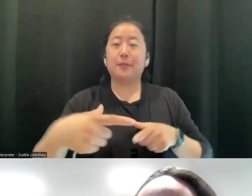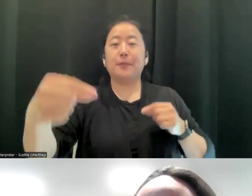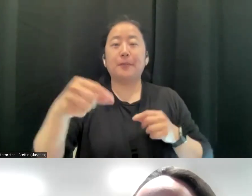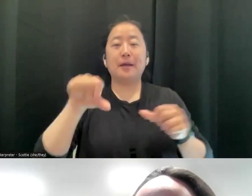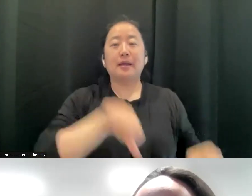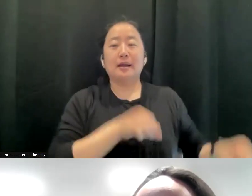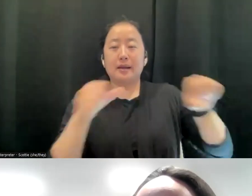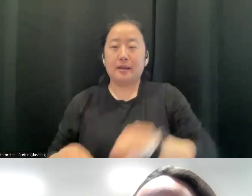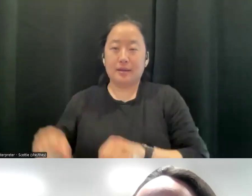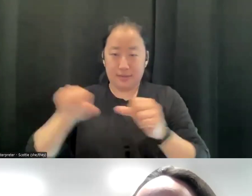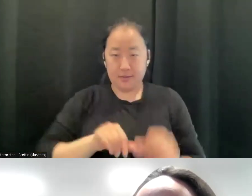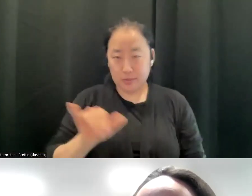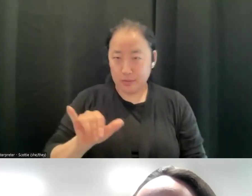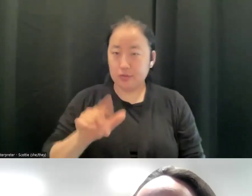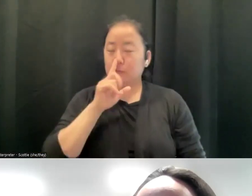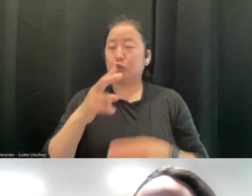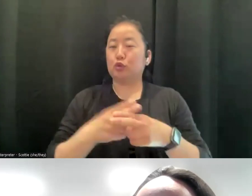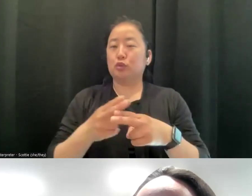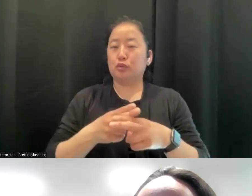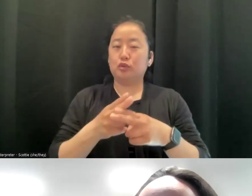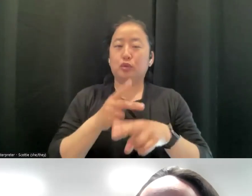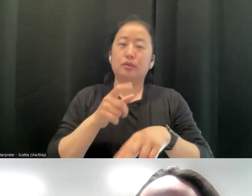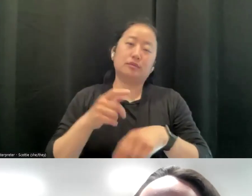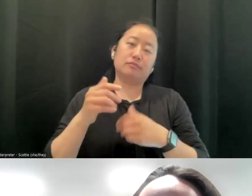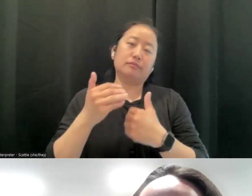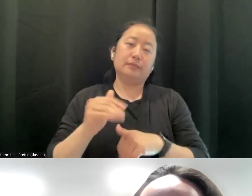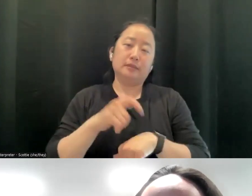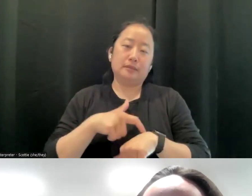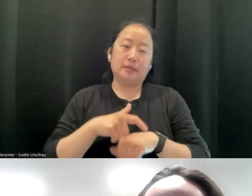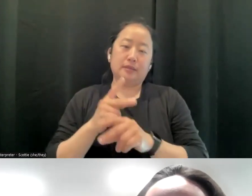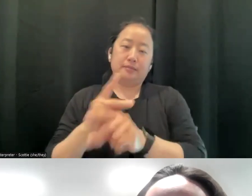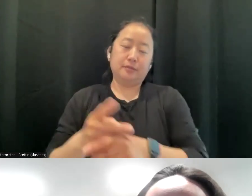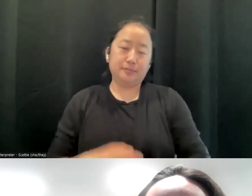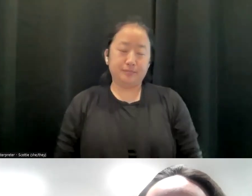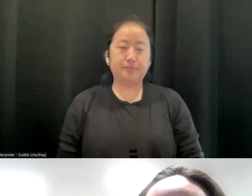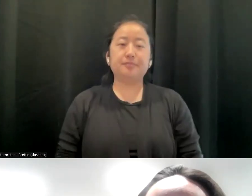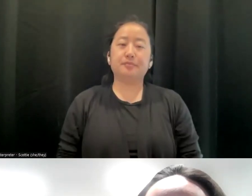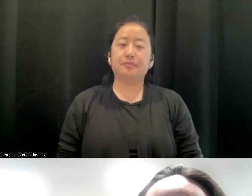up the recreation opportunities in our state. We did have a webinar on this topic last year